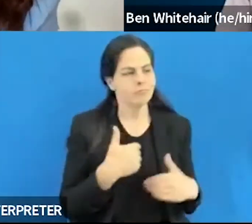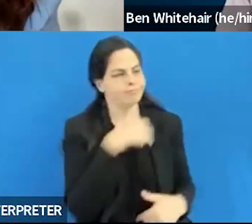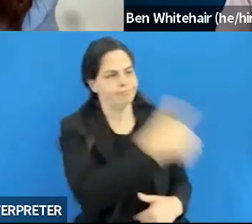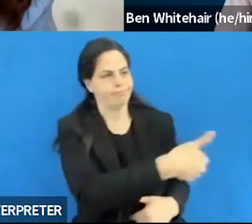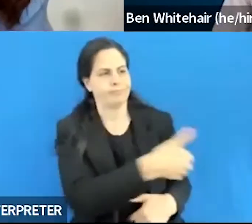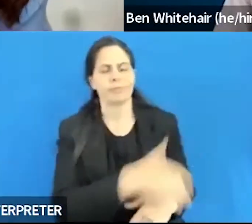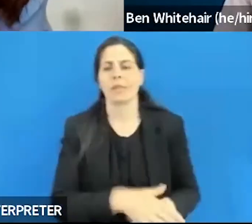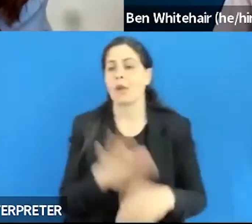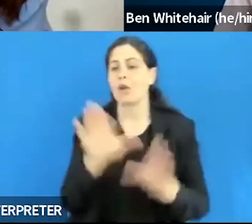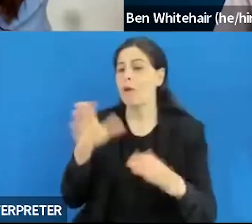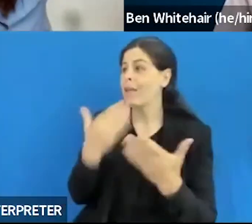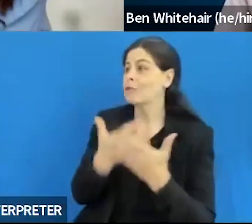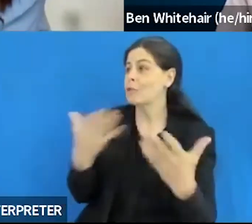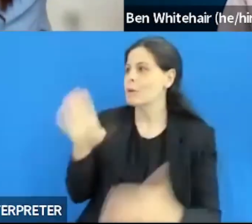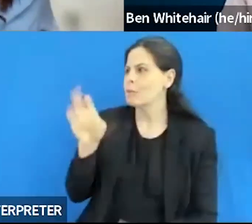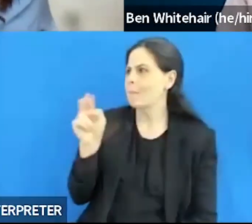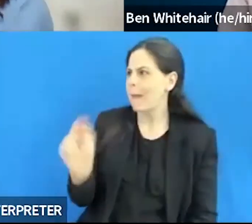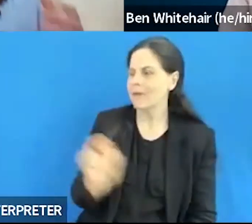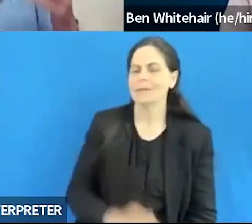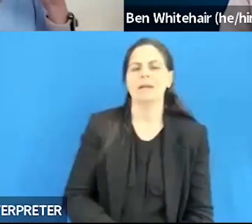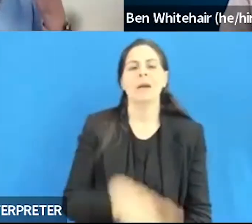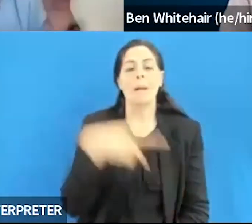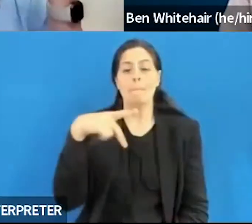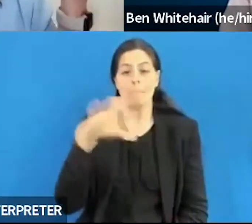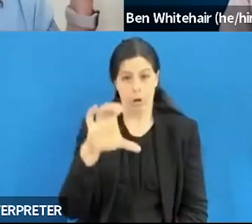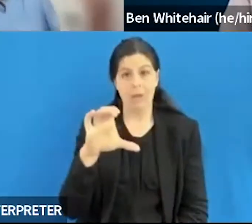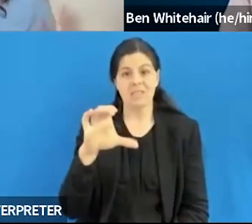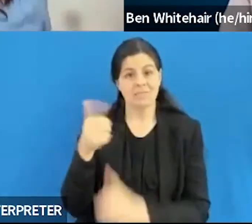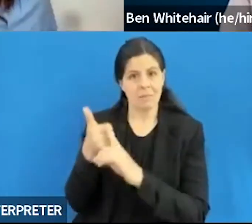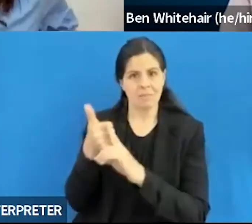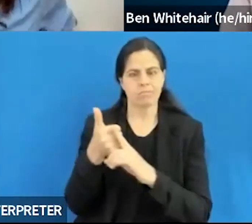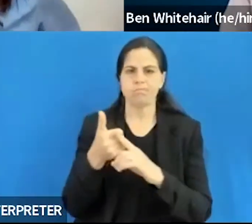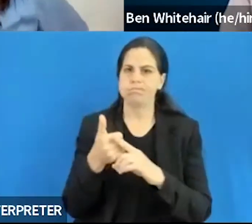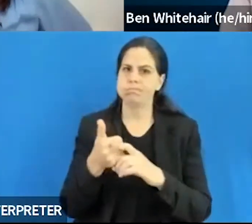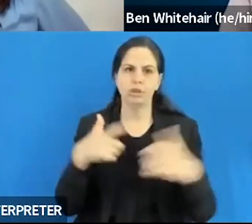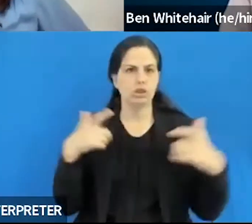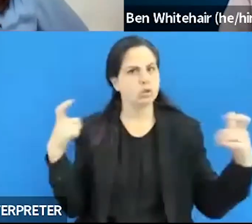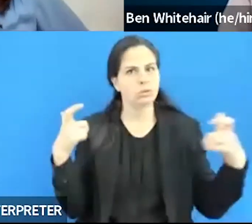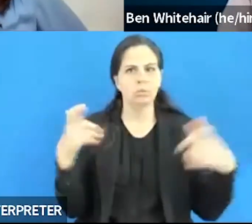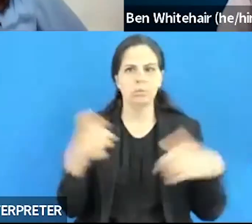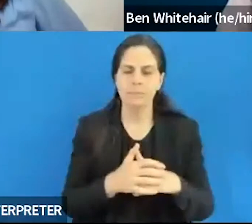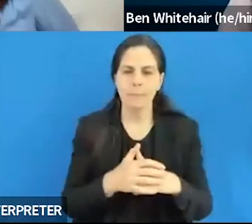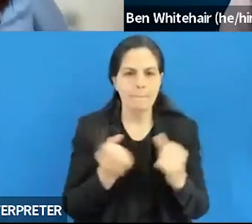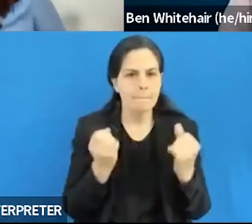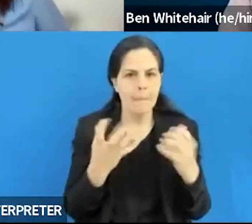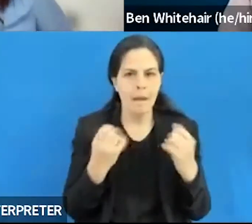Podcasts, as Ben said, are exploding. Everybody knows this. They're a form of entertainment themselves